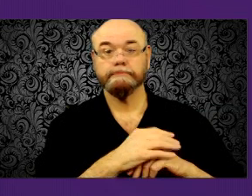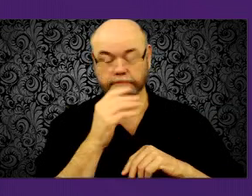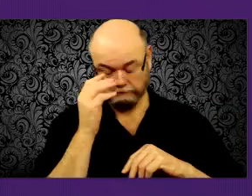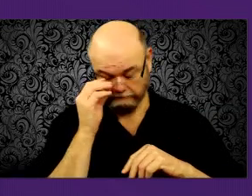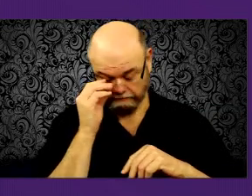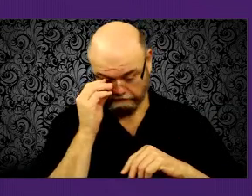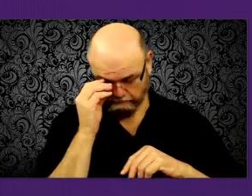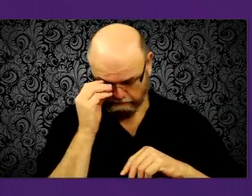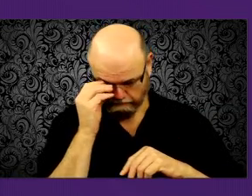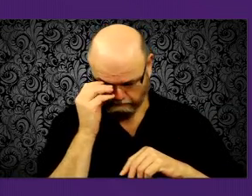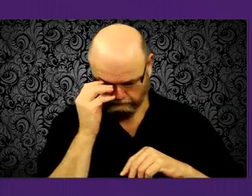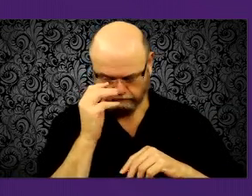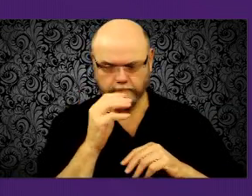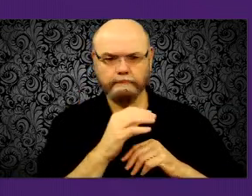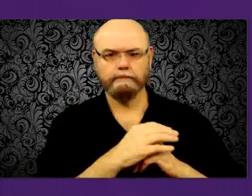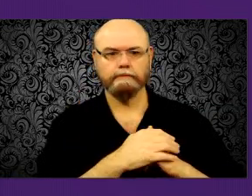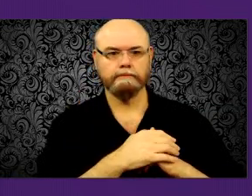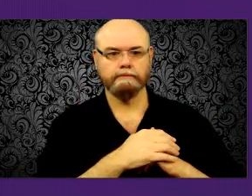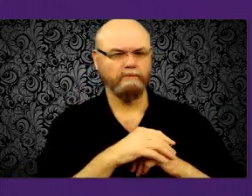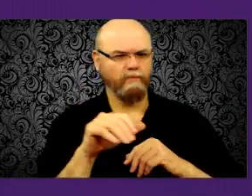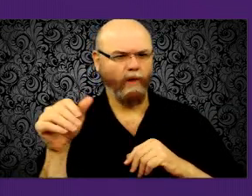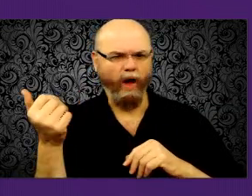Any other observations, anything else that you see?